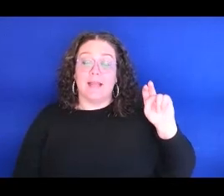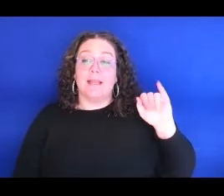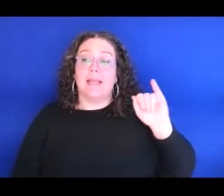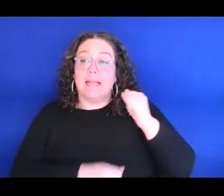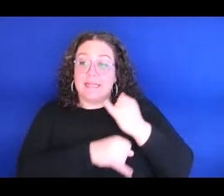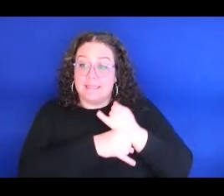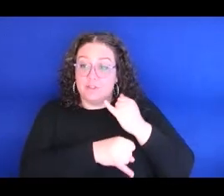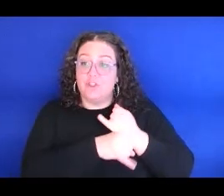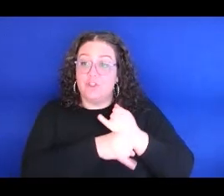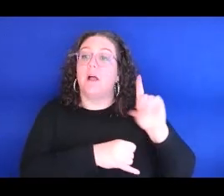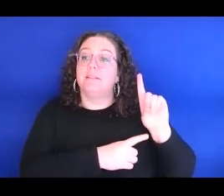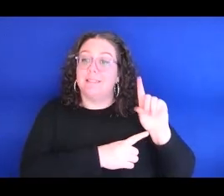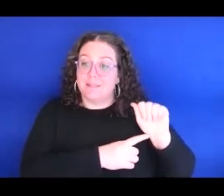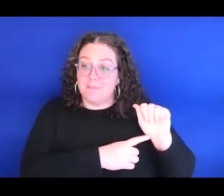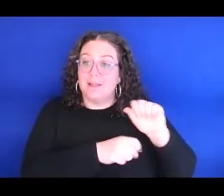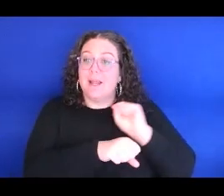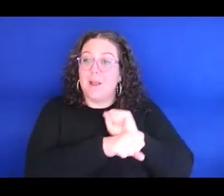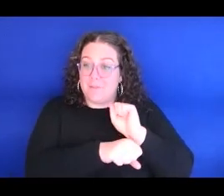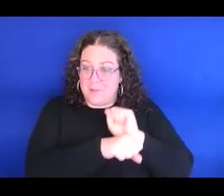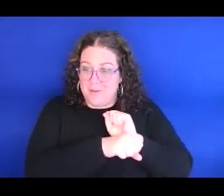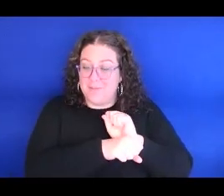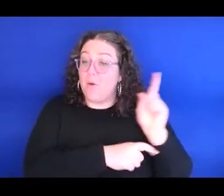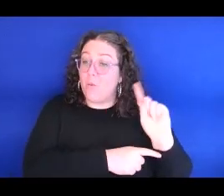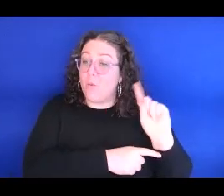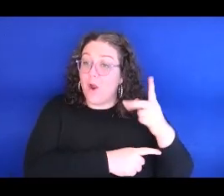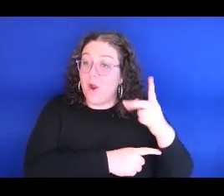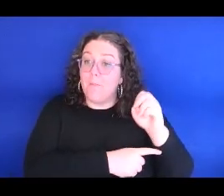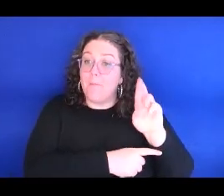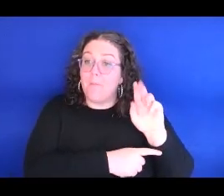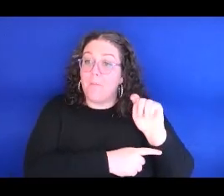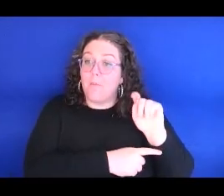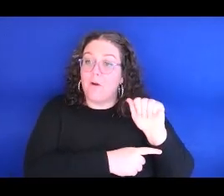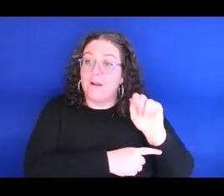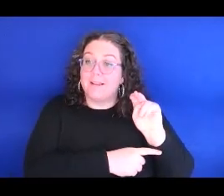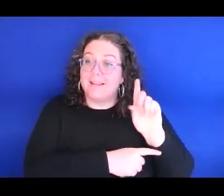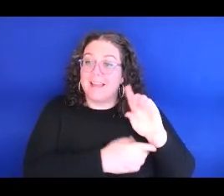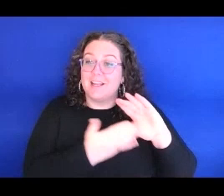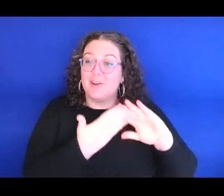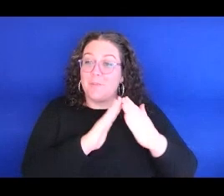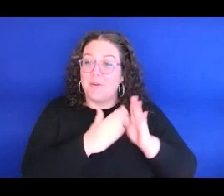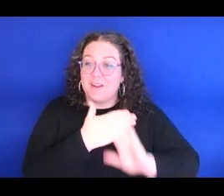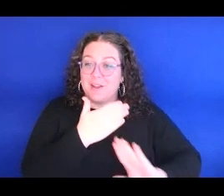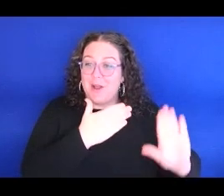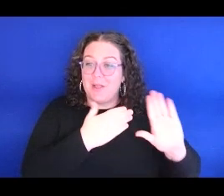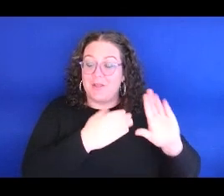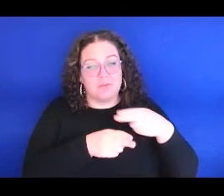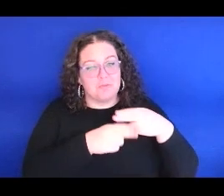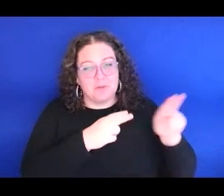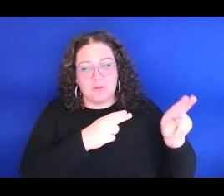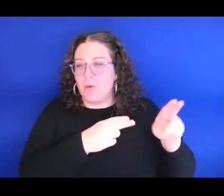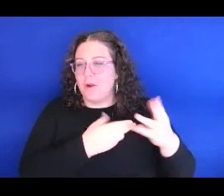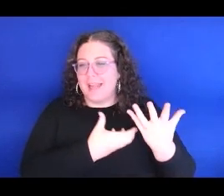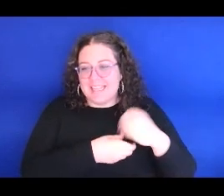Disability and Portland Community College. These short, engaging videos break down key